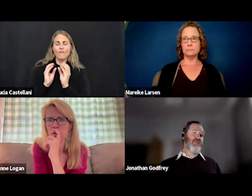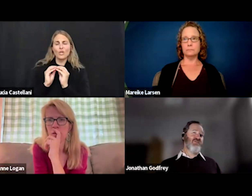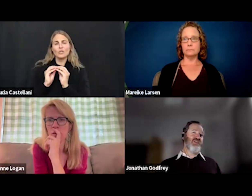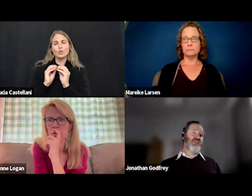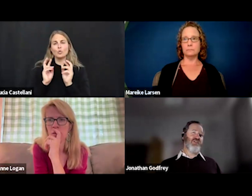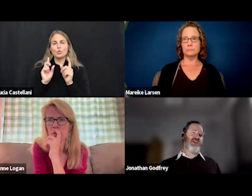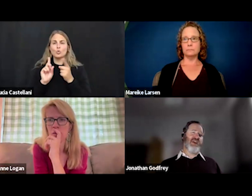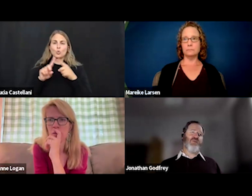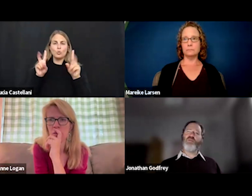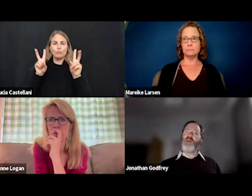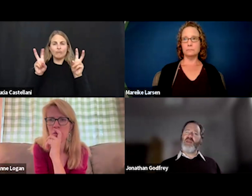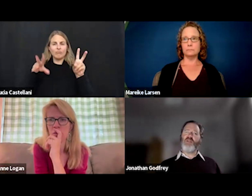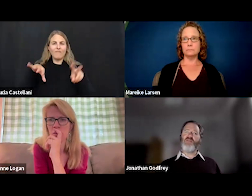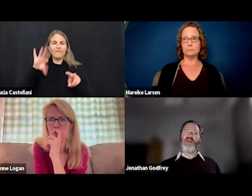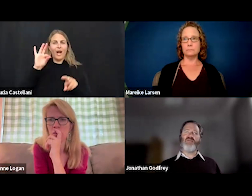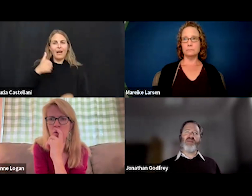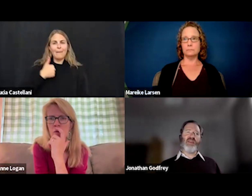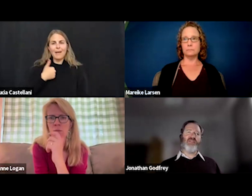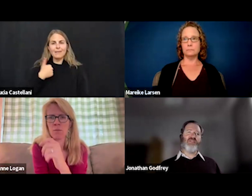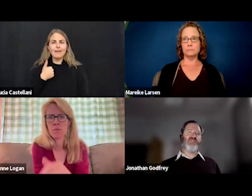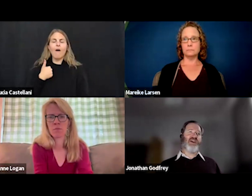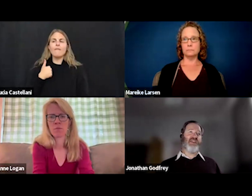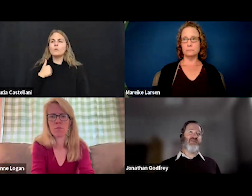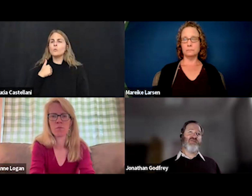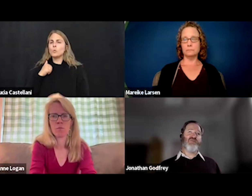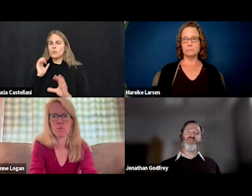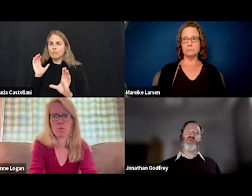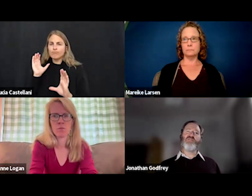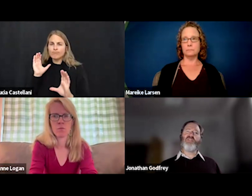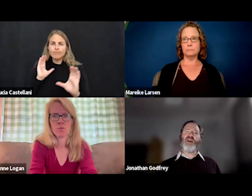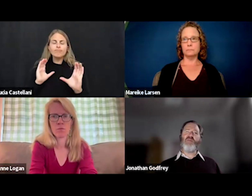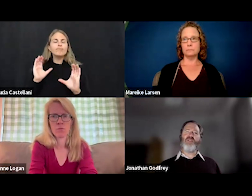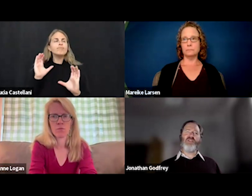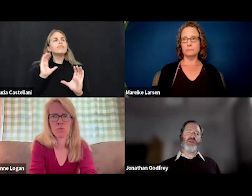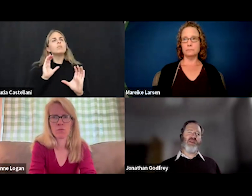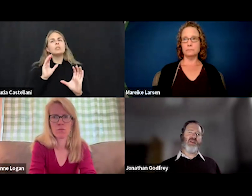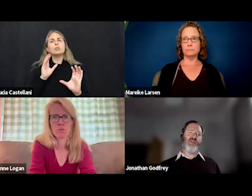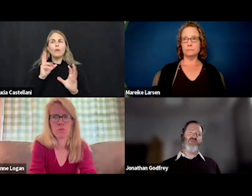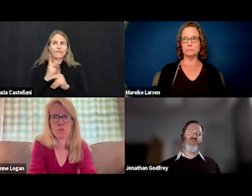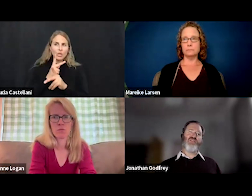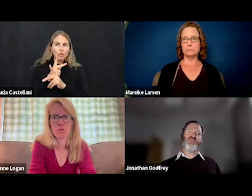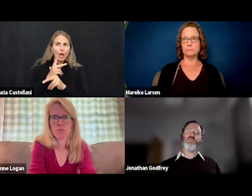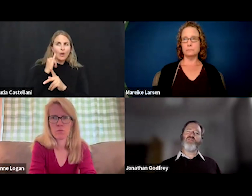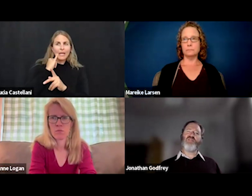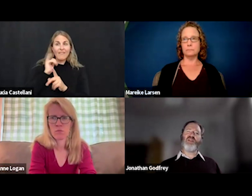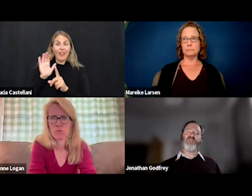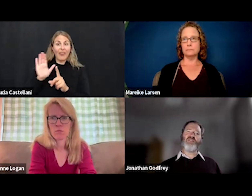To look at all the people around me and decide if the jobs that they were doing were the sorts of things